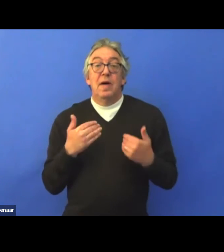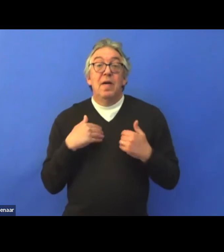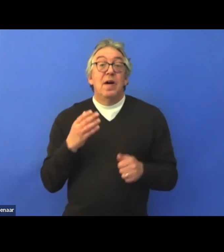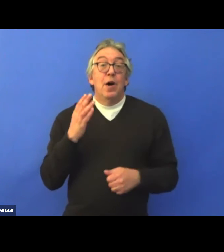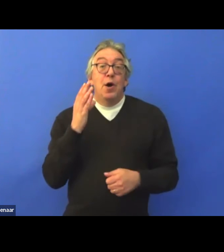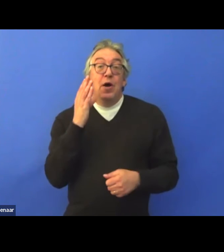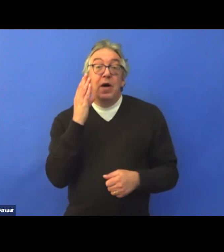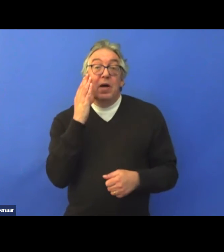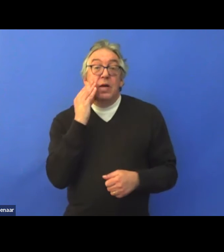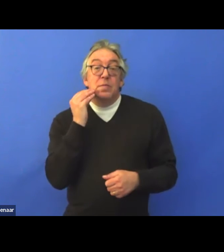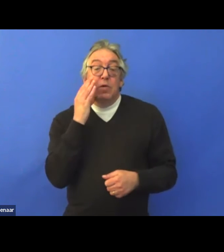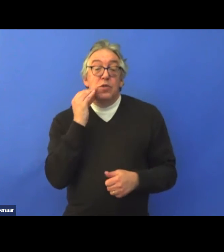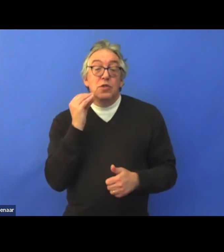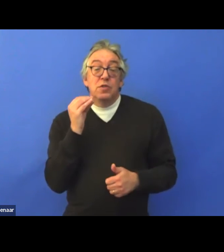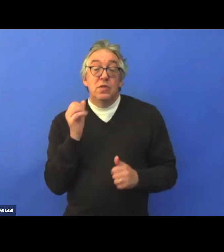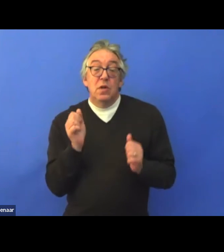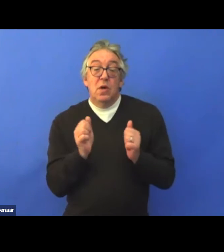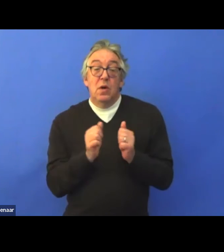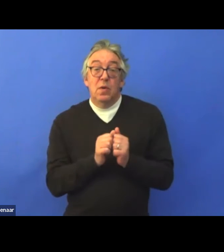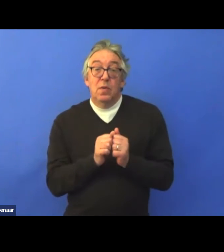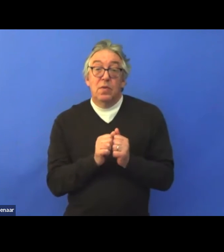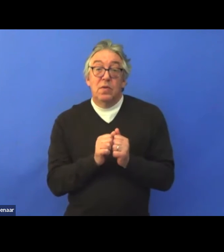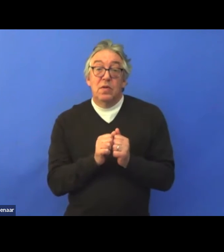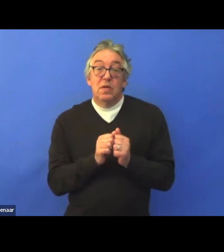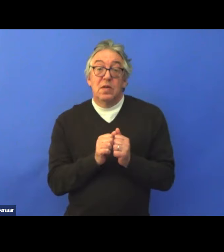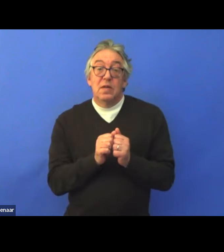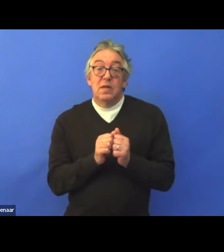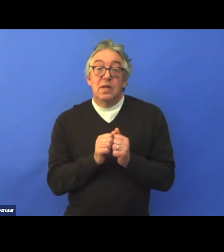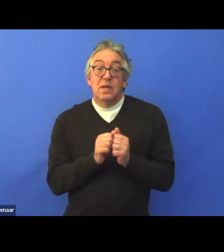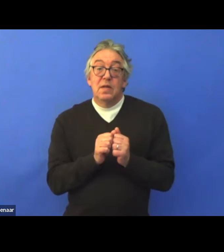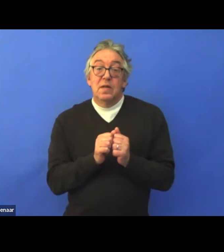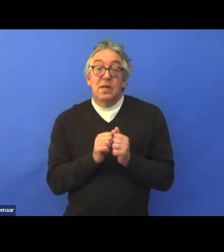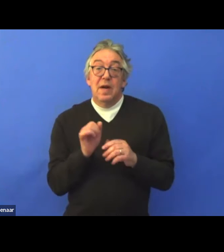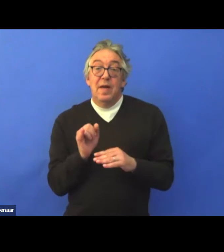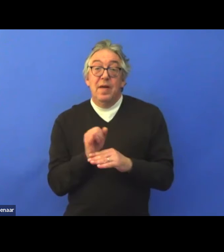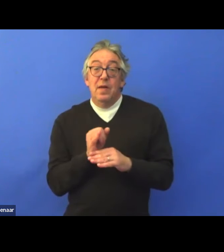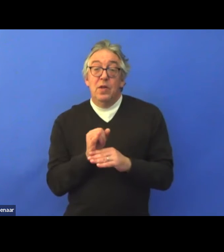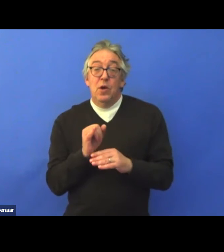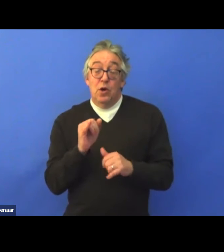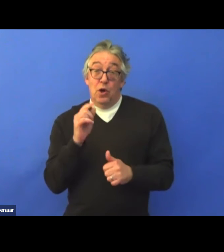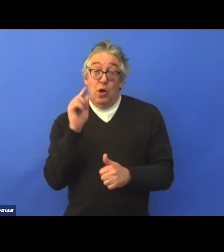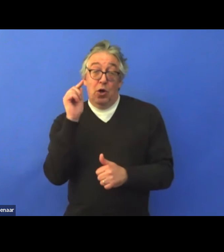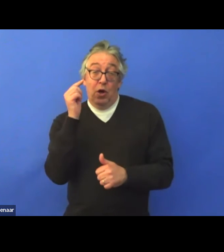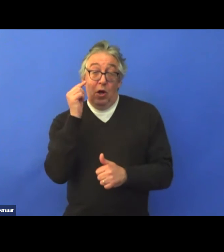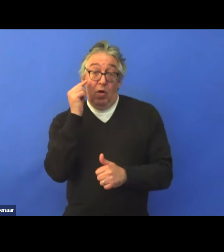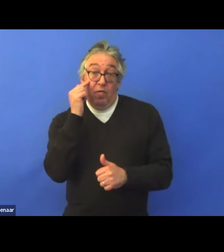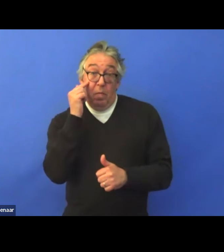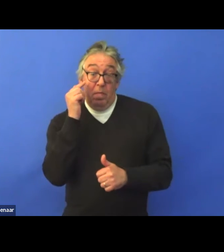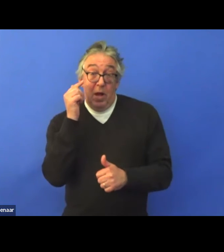(BAD SOUND) as tools in any advocacy strategy.